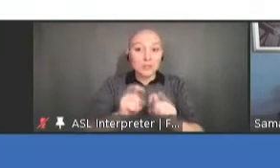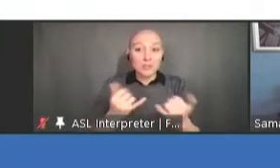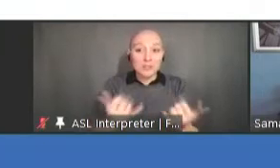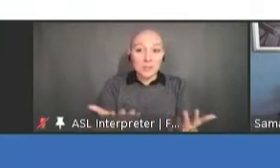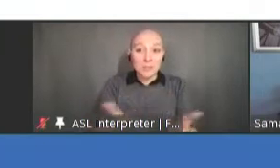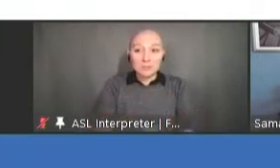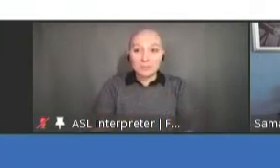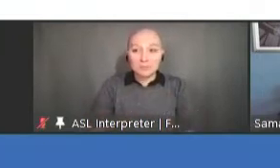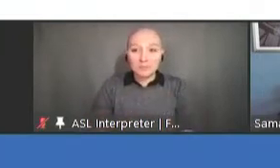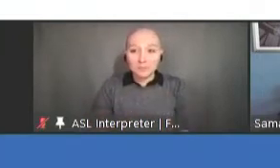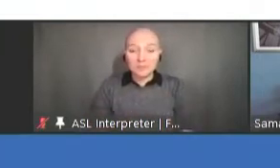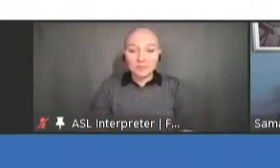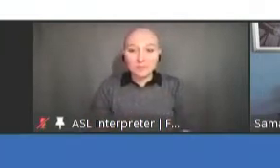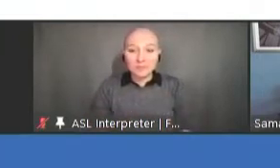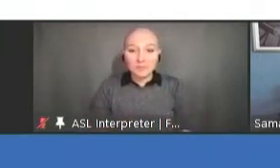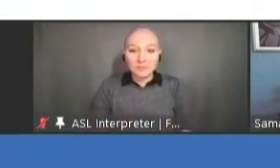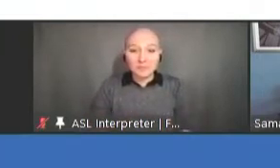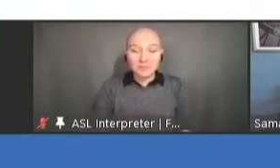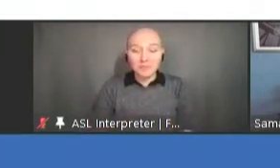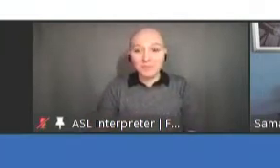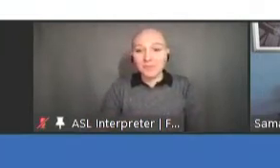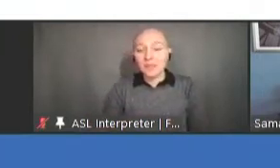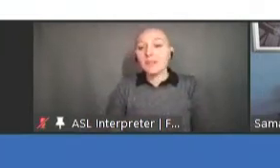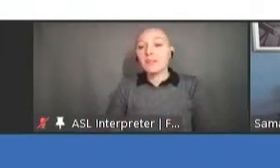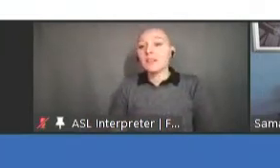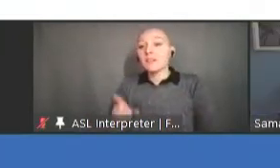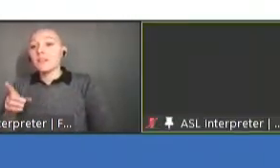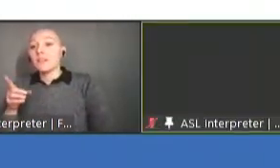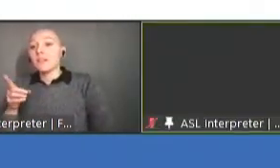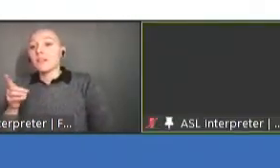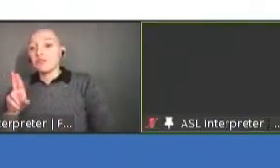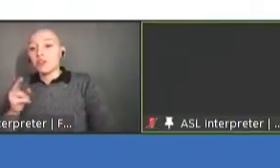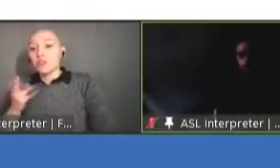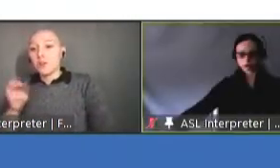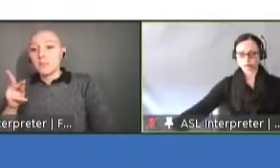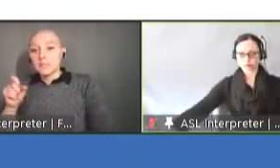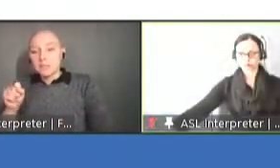Robert Hopkins: Thank you very much, Dr. Finstad. Our next presenter is Dr. Corbett